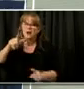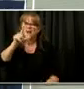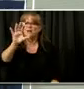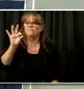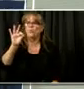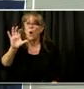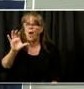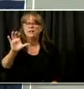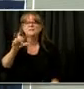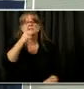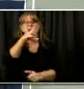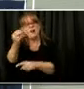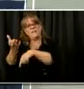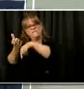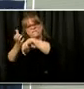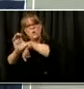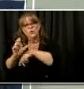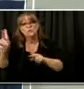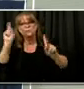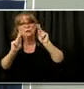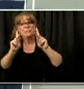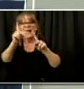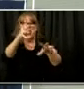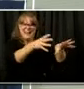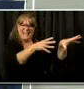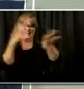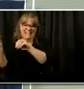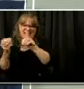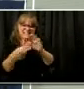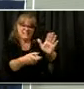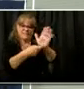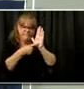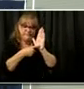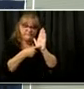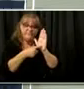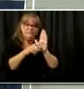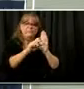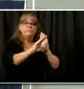including the shambhala spiritual center which i think the main building survived